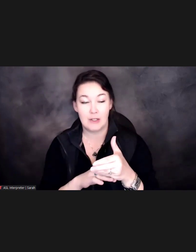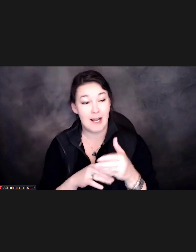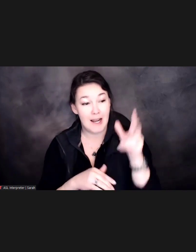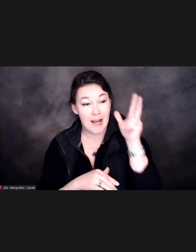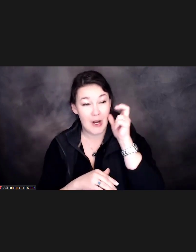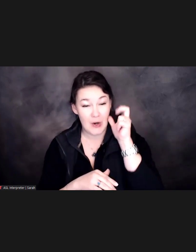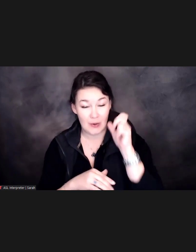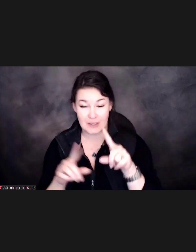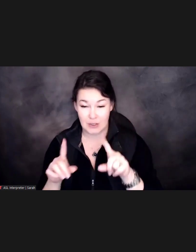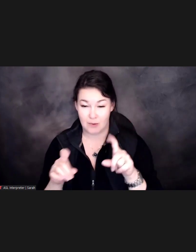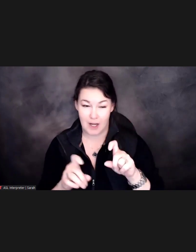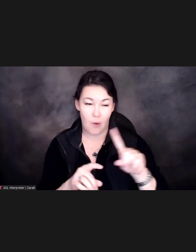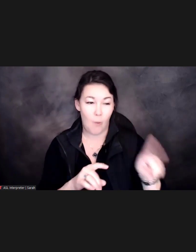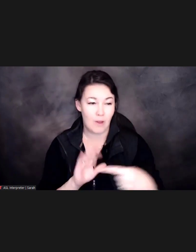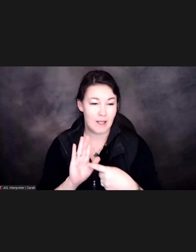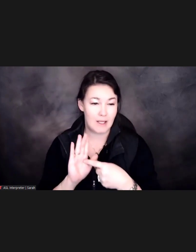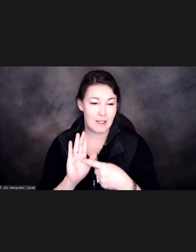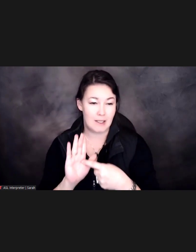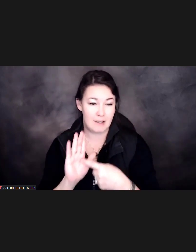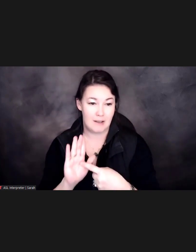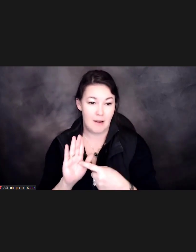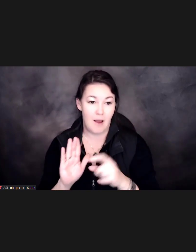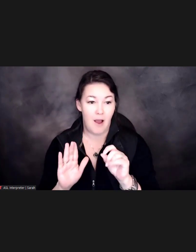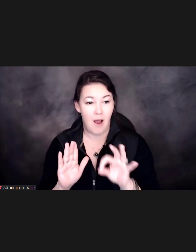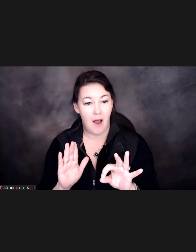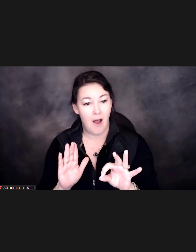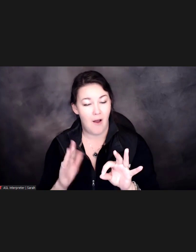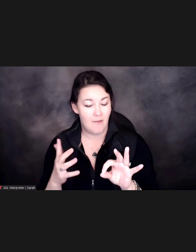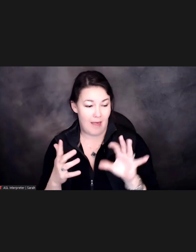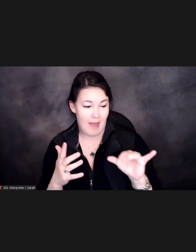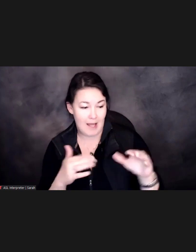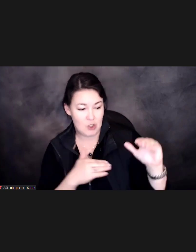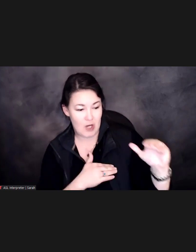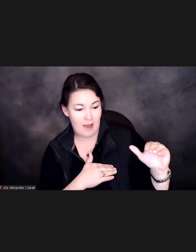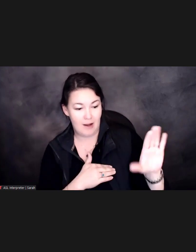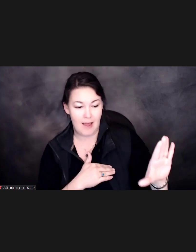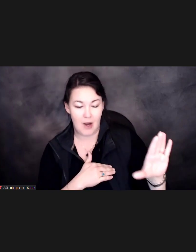that, because hearing screening is only an indication of that child's,